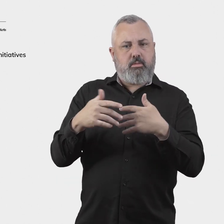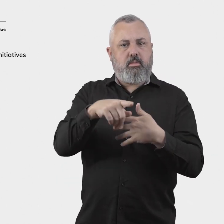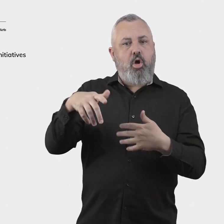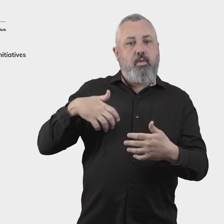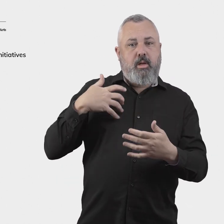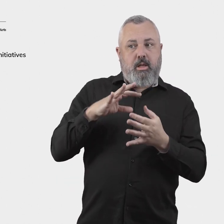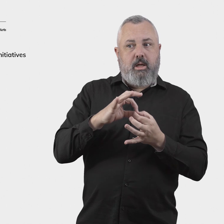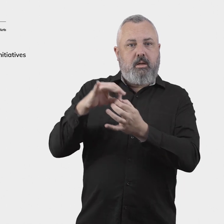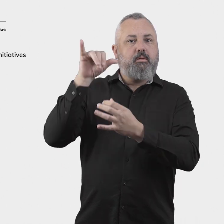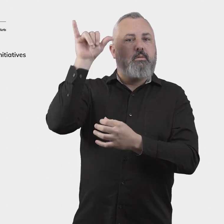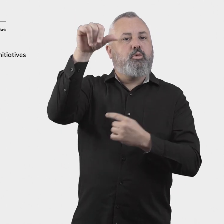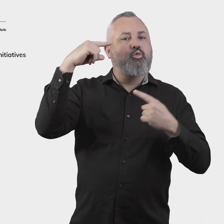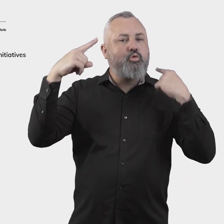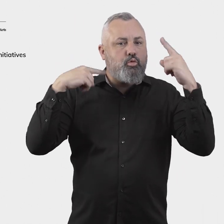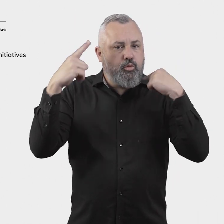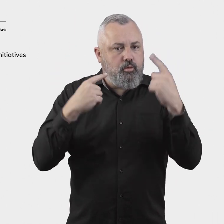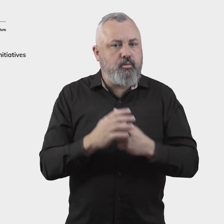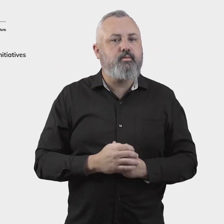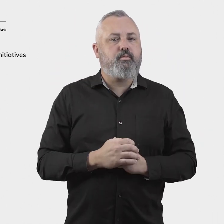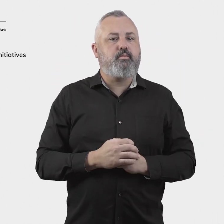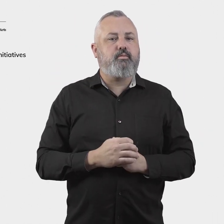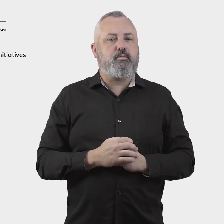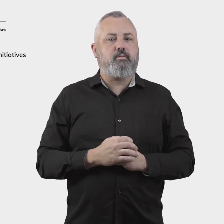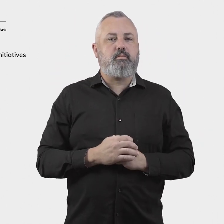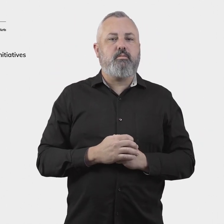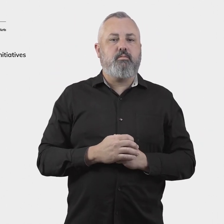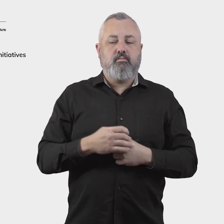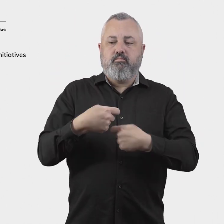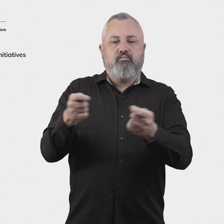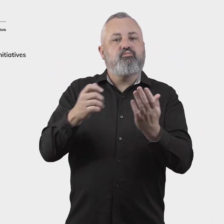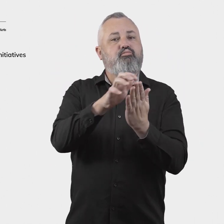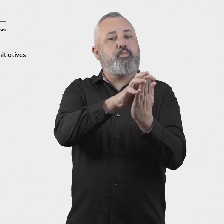The Aviation Industry Ombuds Scheme will have the power to conduct independent investigations into